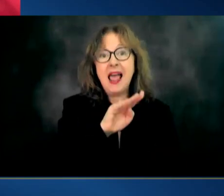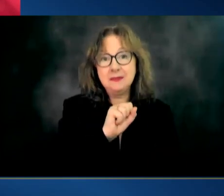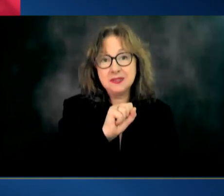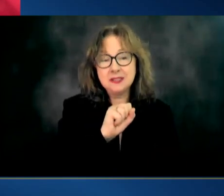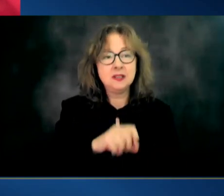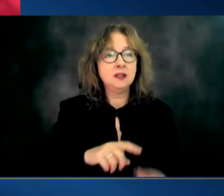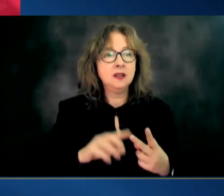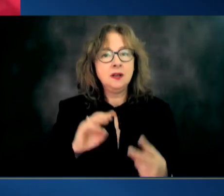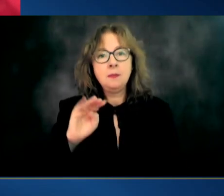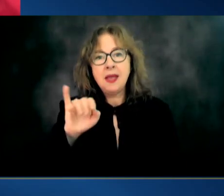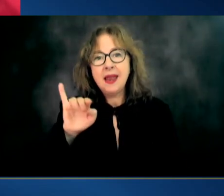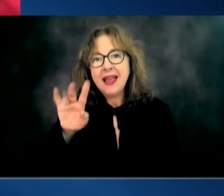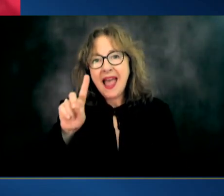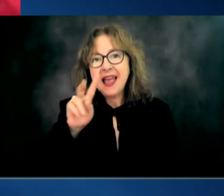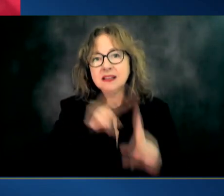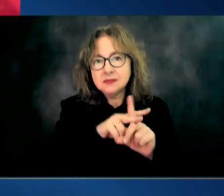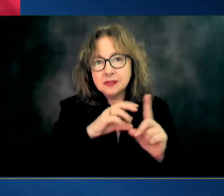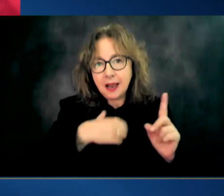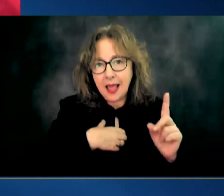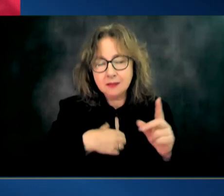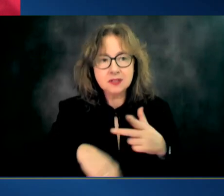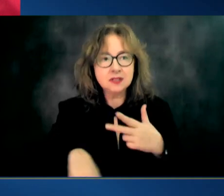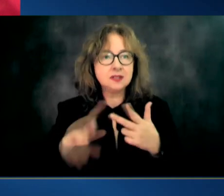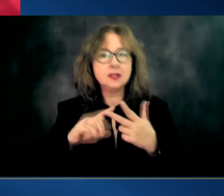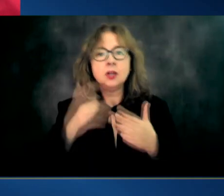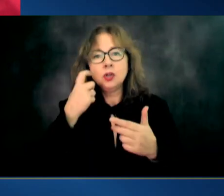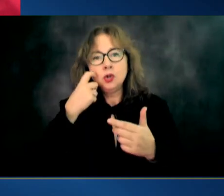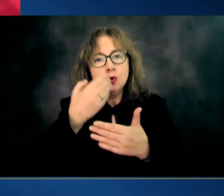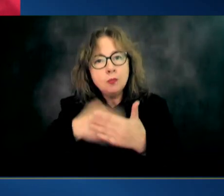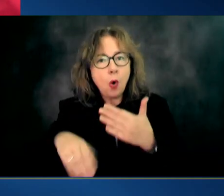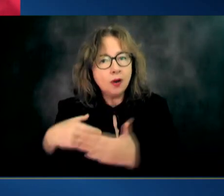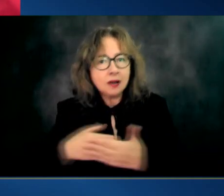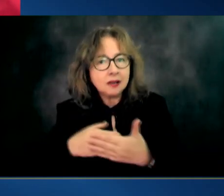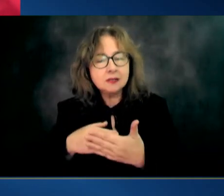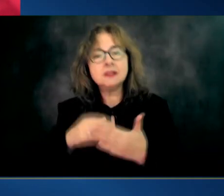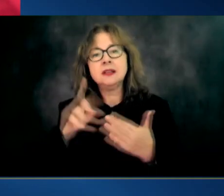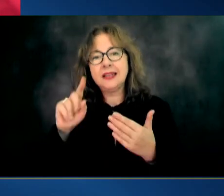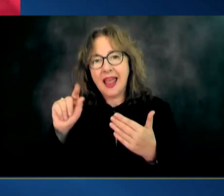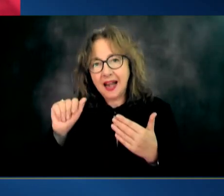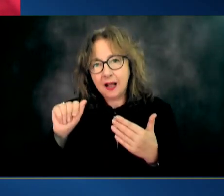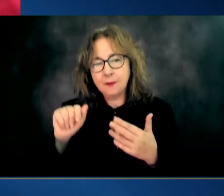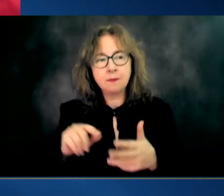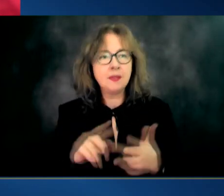screening data, and also information from some of the larger sickle cell care clinics.